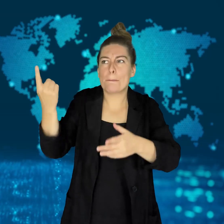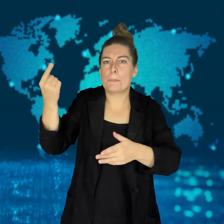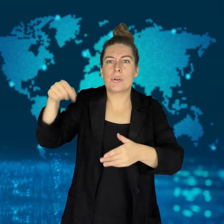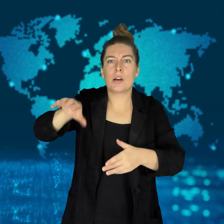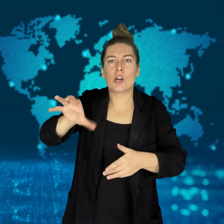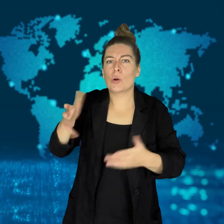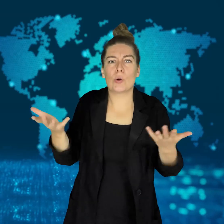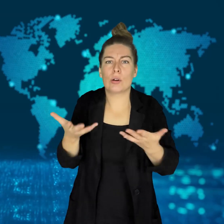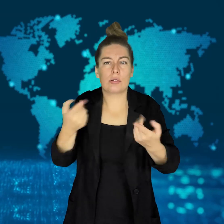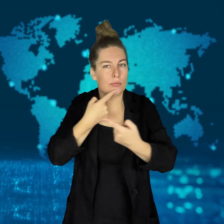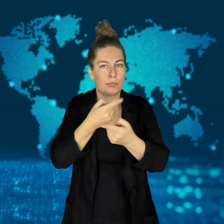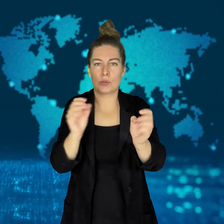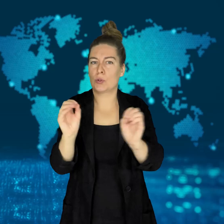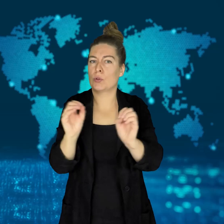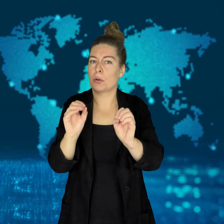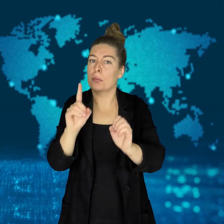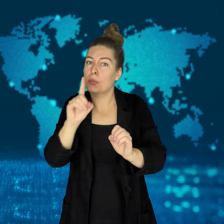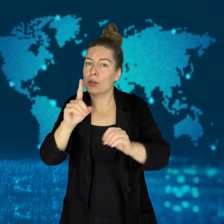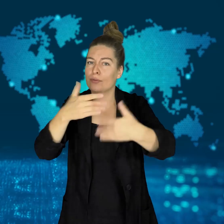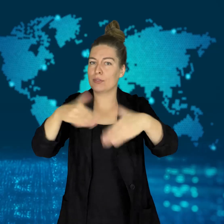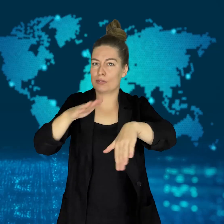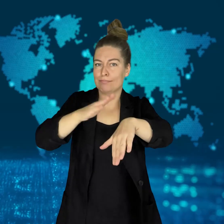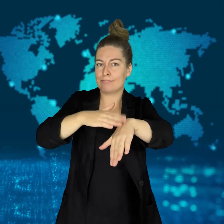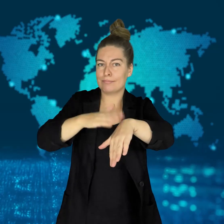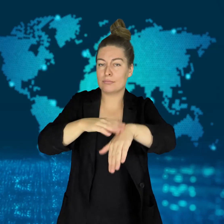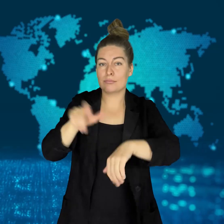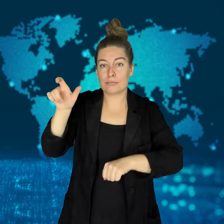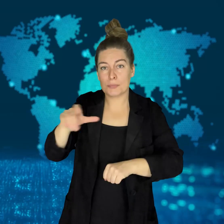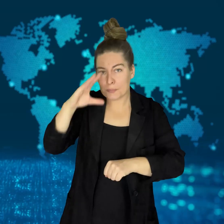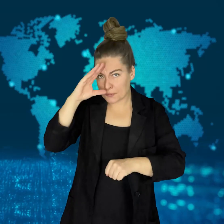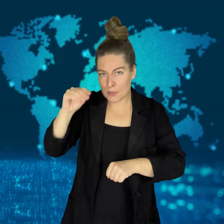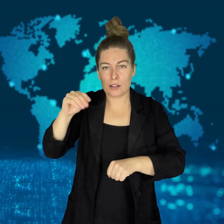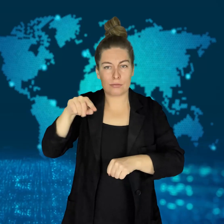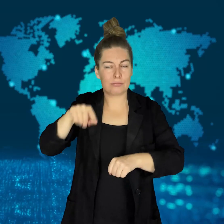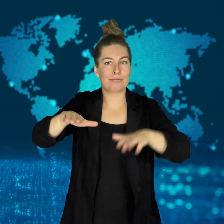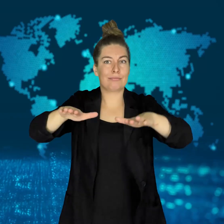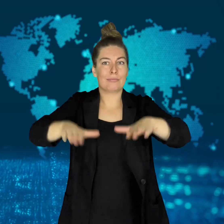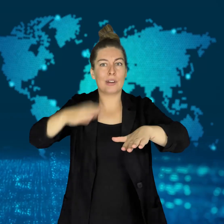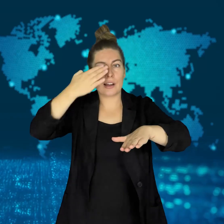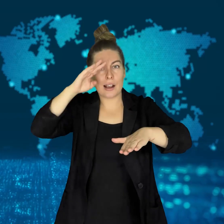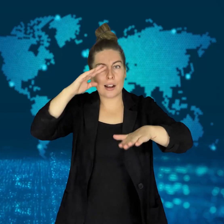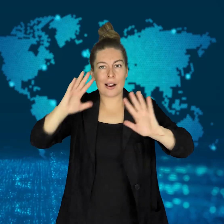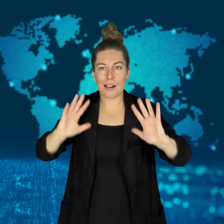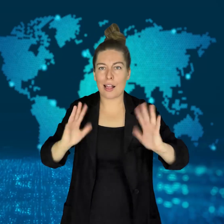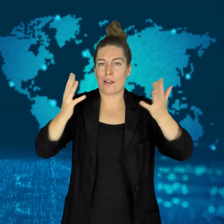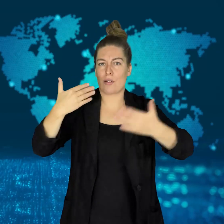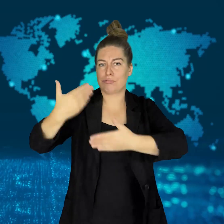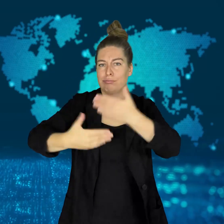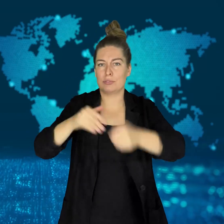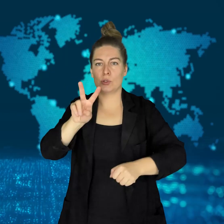His nationality still has not been released.